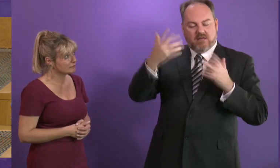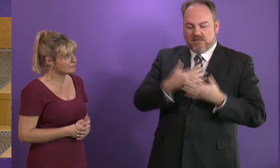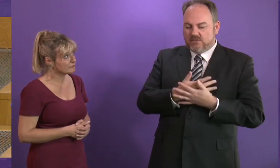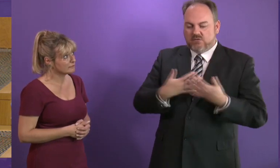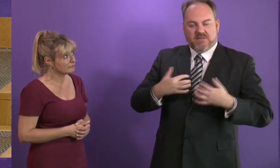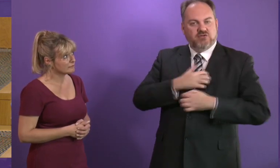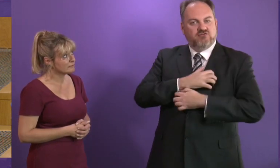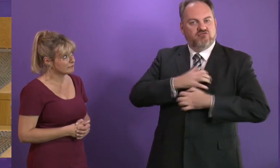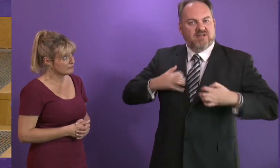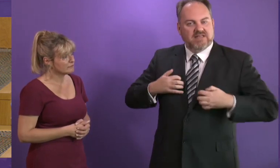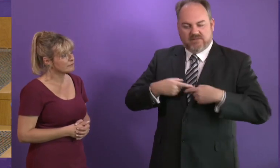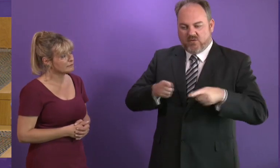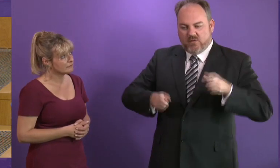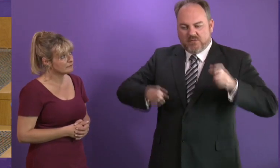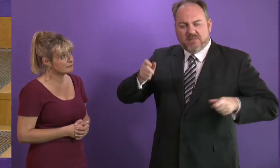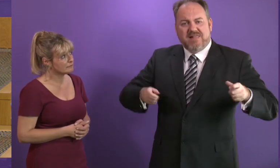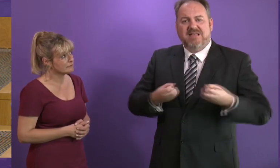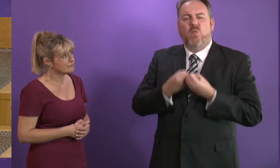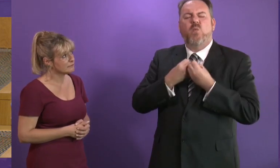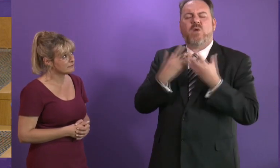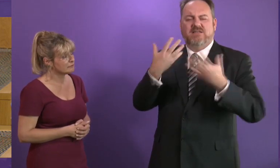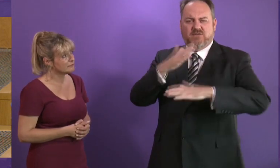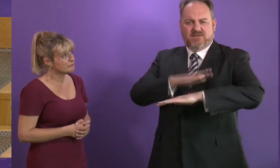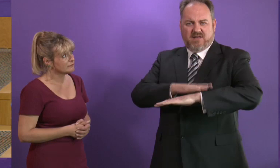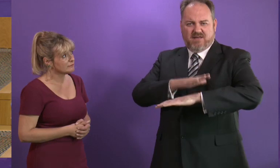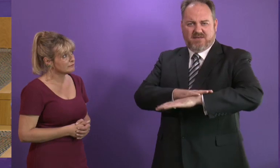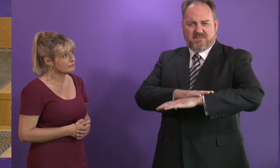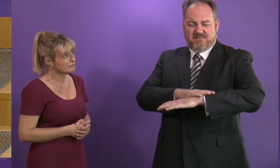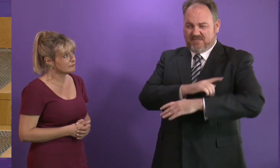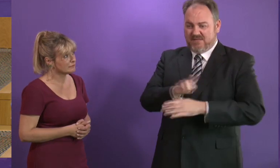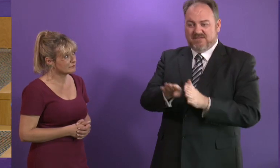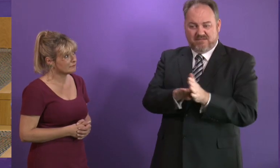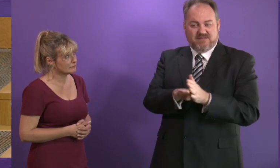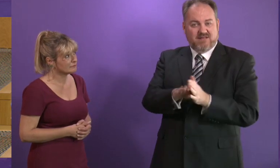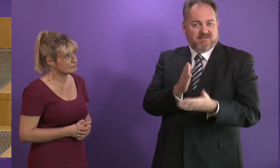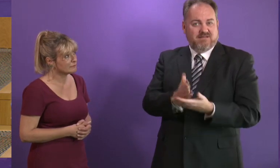“a waste of time”. That is on top of the criticism of the tests by the Government’s